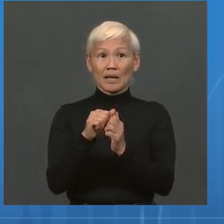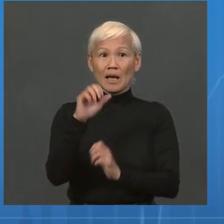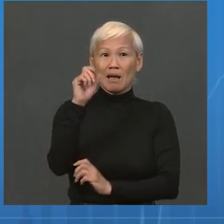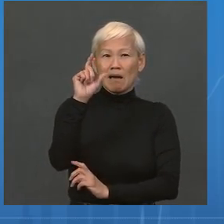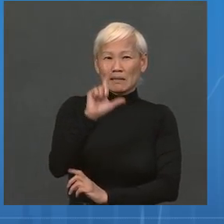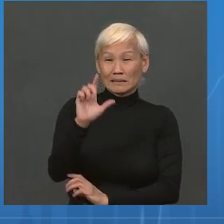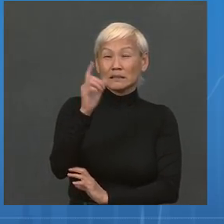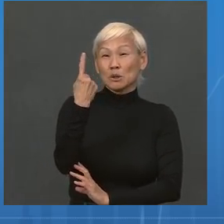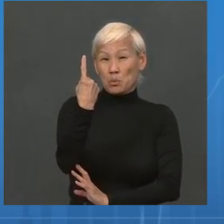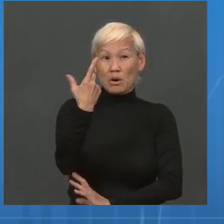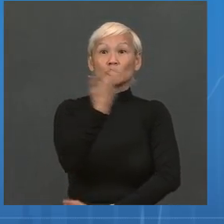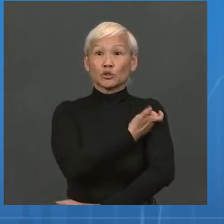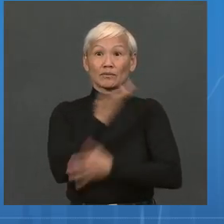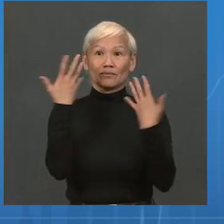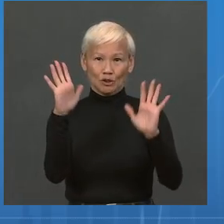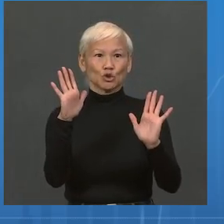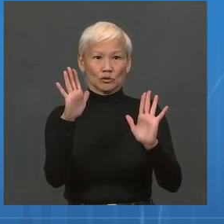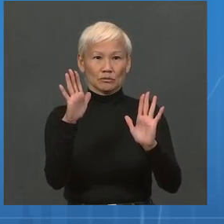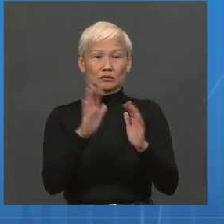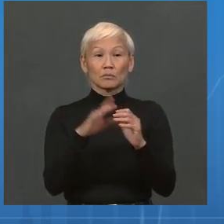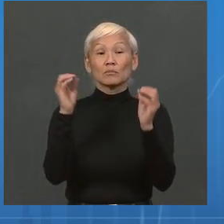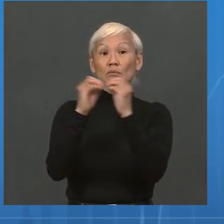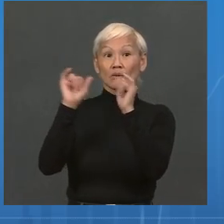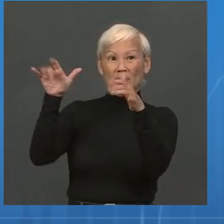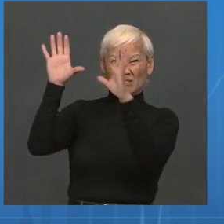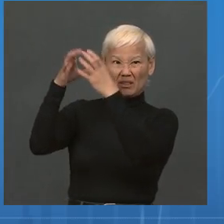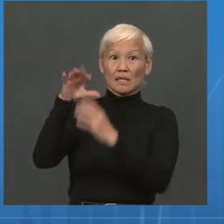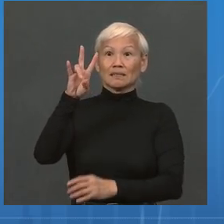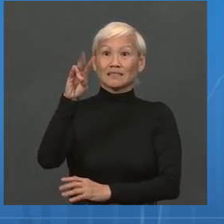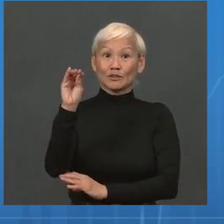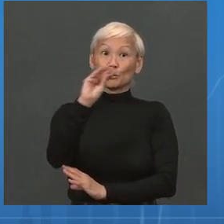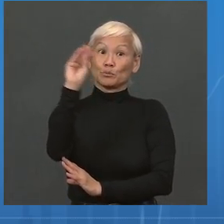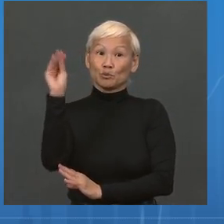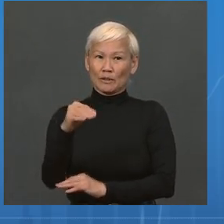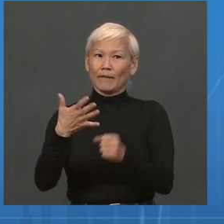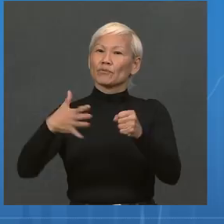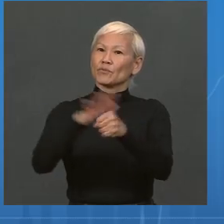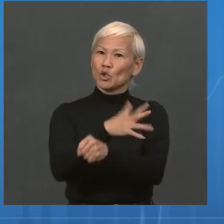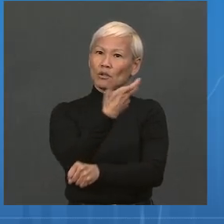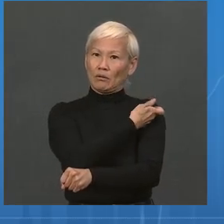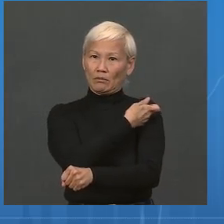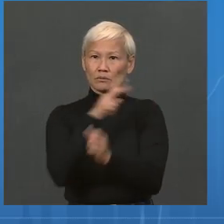now fully vaccinated. And the pace of vaccinations continues to be strong.